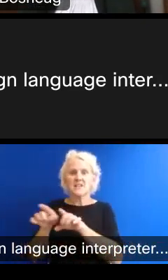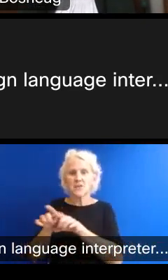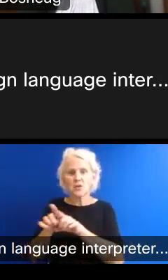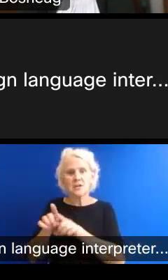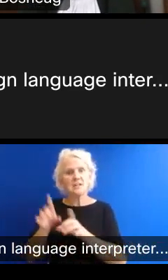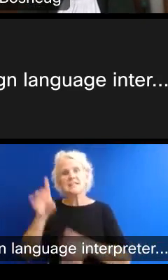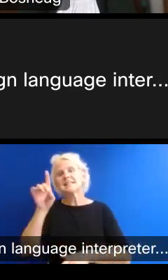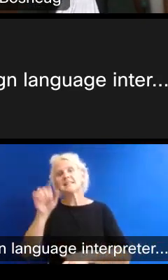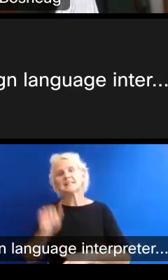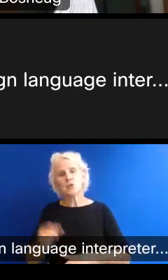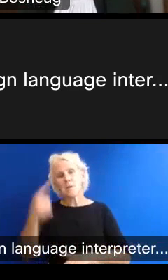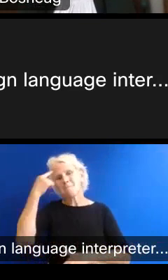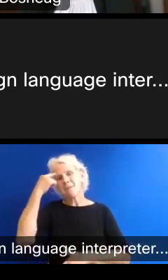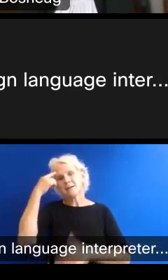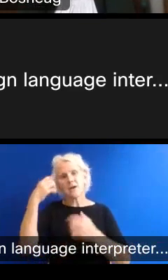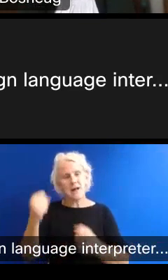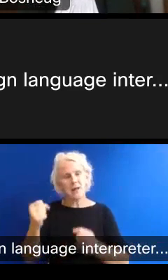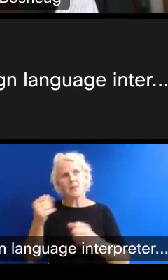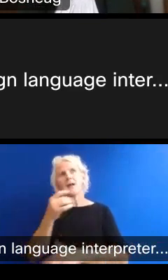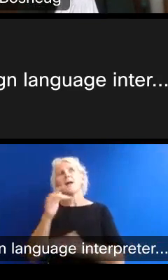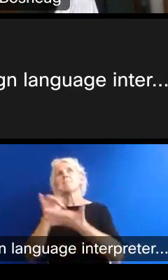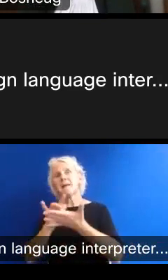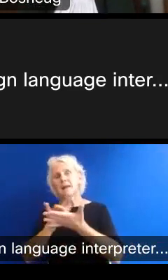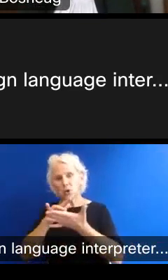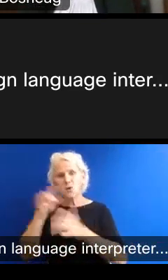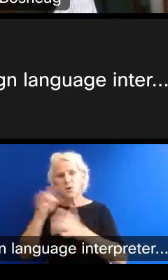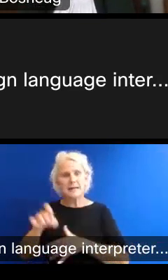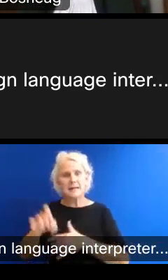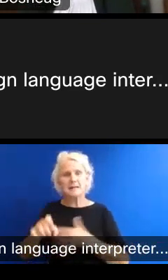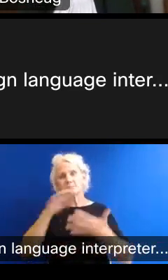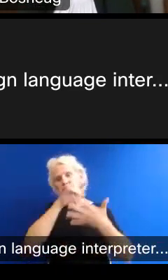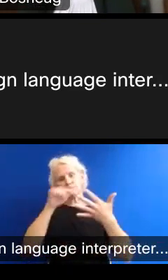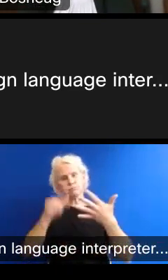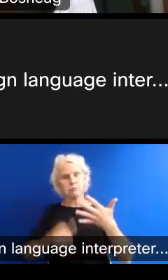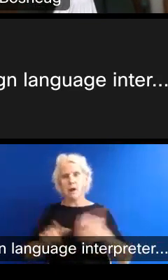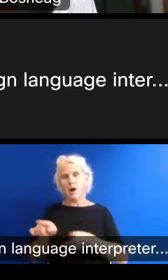mental health or medical needs, and then they also experience personal factors